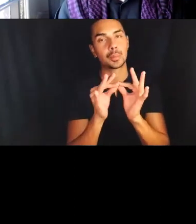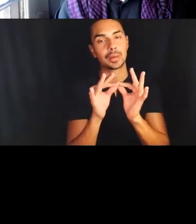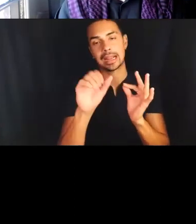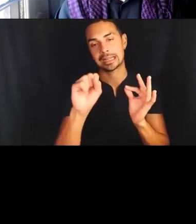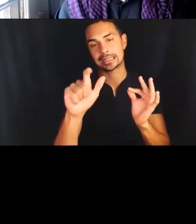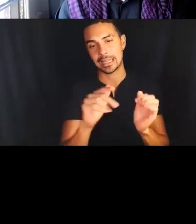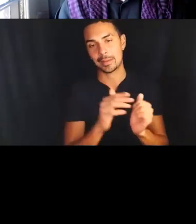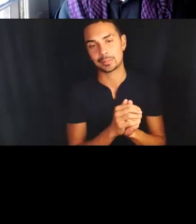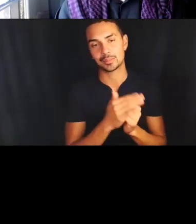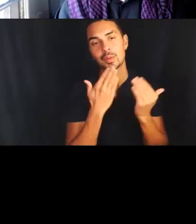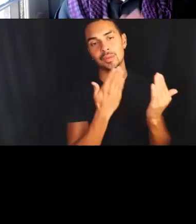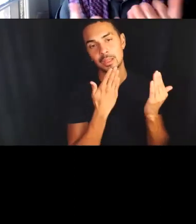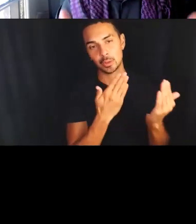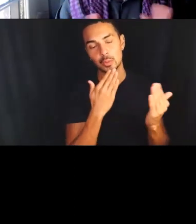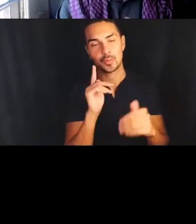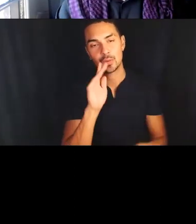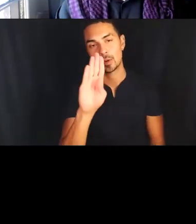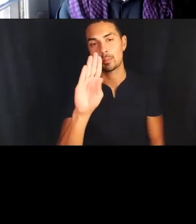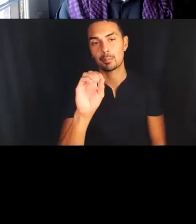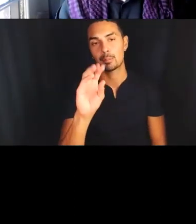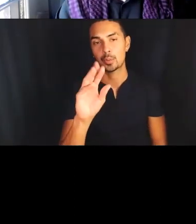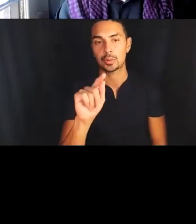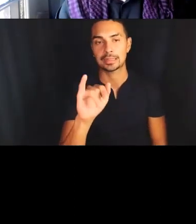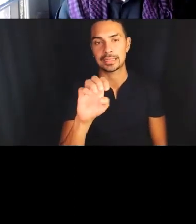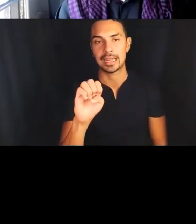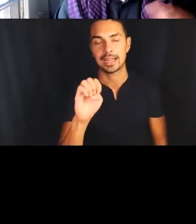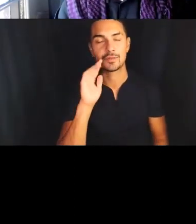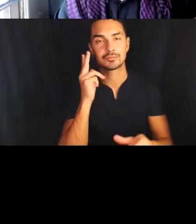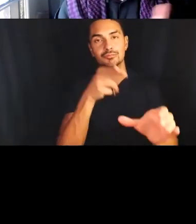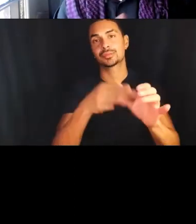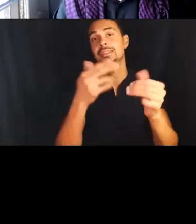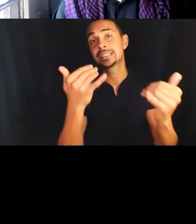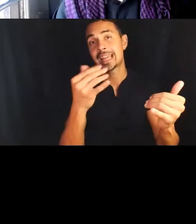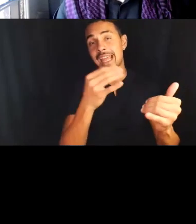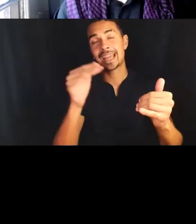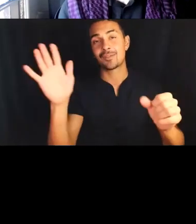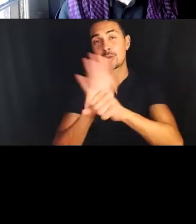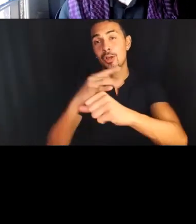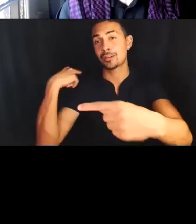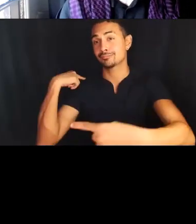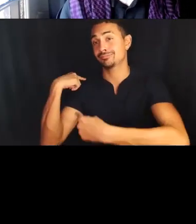So thank you for being here today and for being here throughout these sessions.